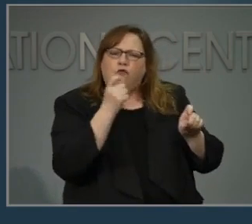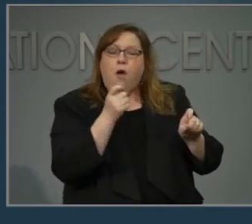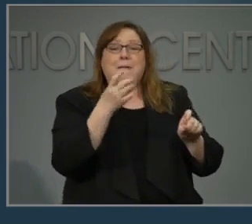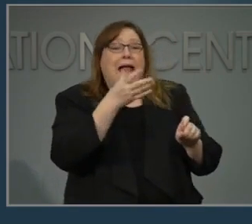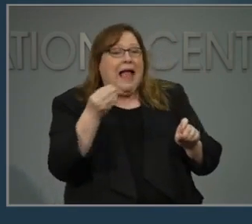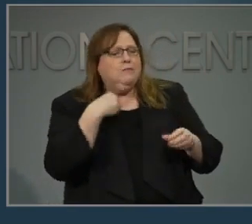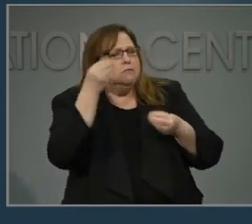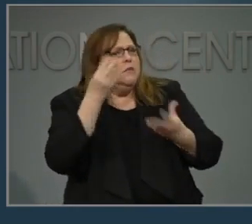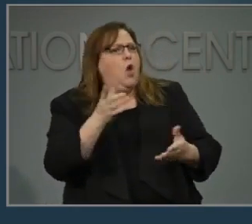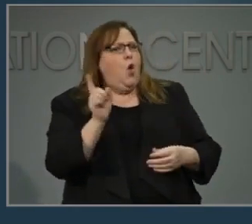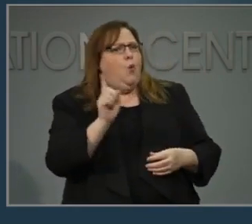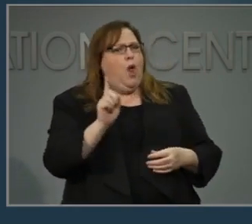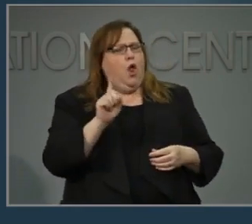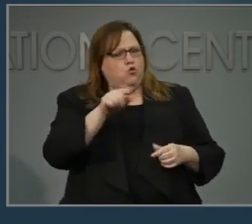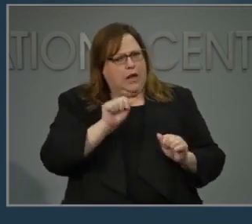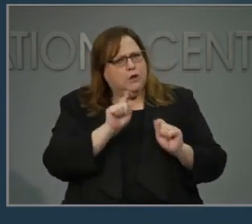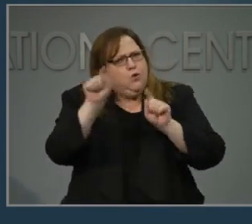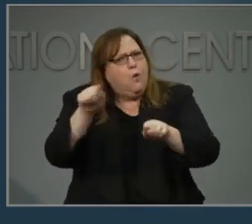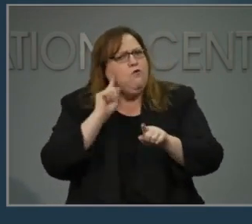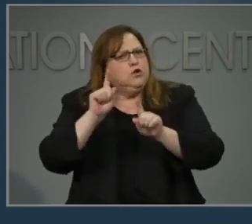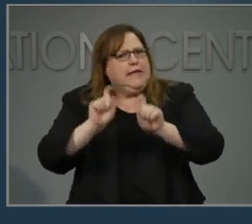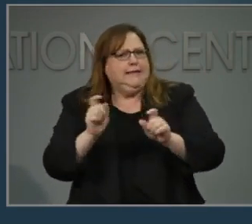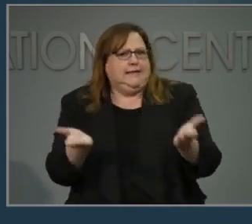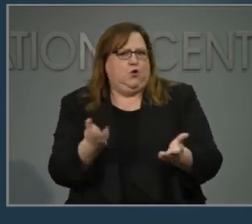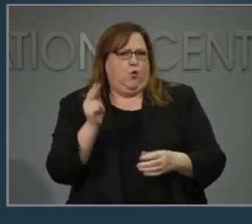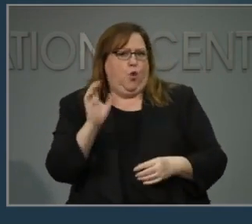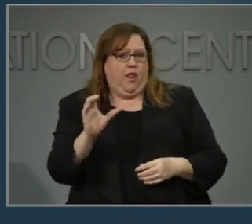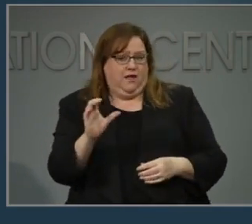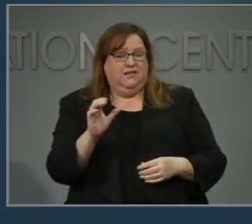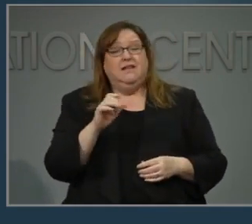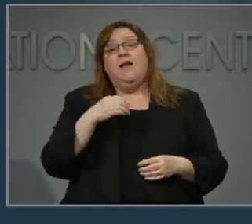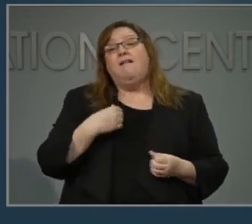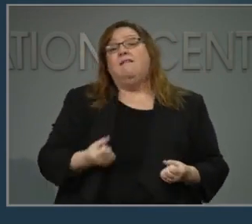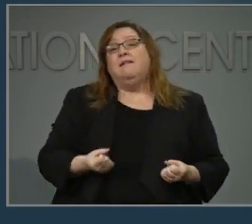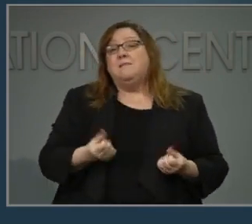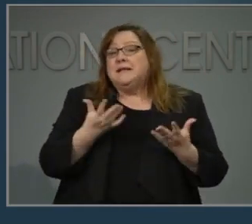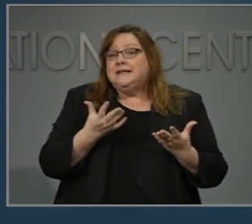AS OF TODAY, THERE ARE OVER 300 SITES LISTED ACROSS NORTH CAROLINA.